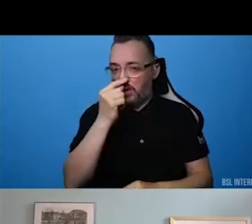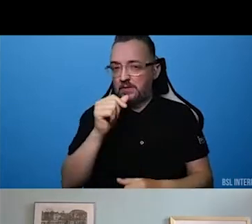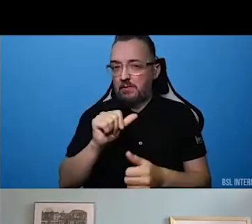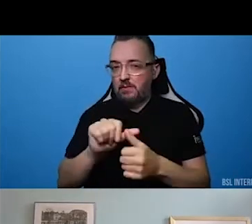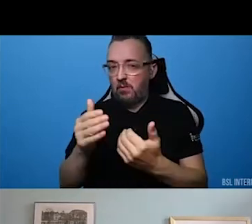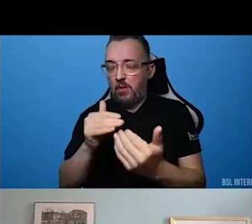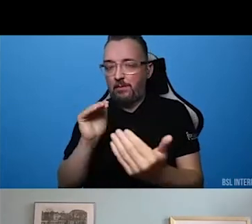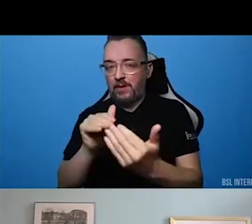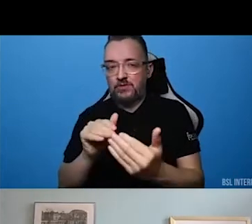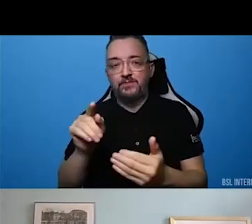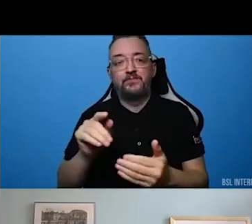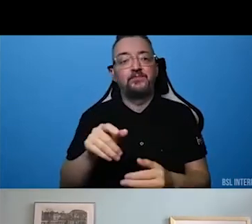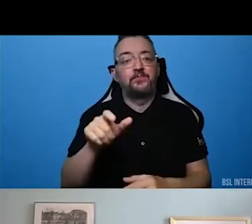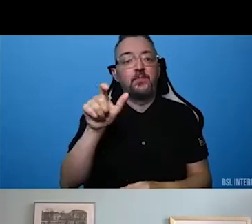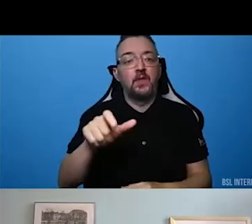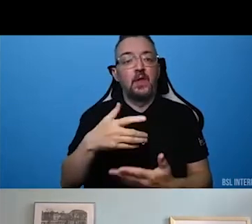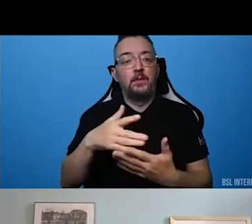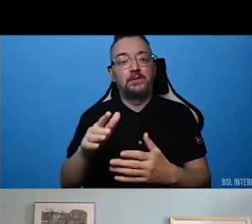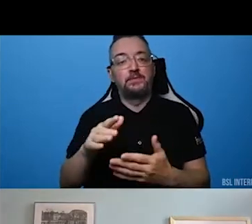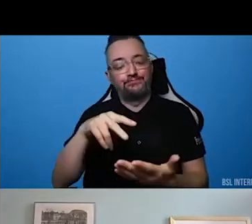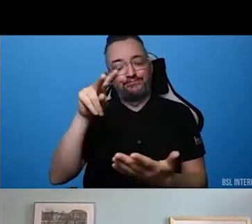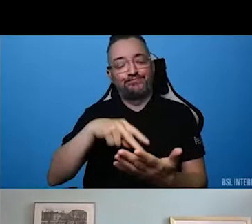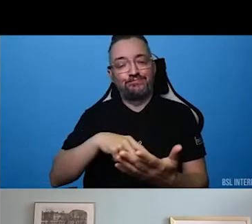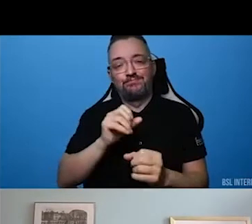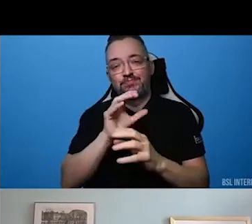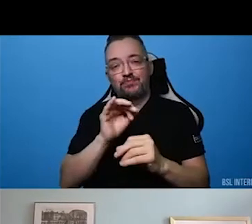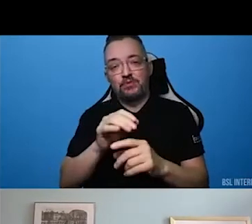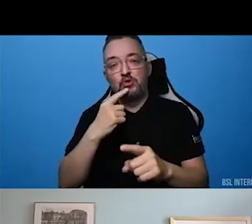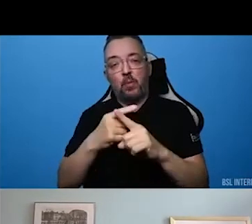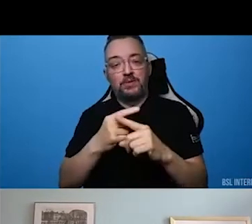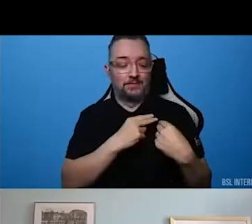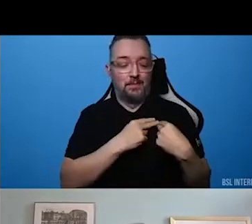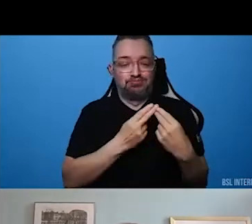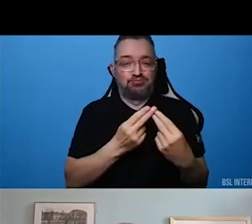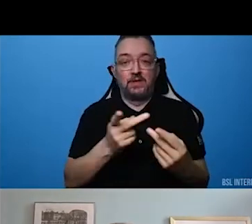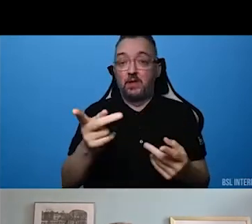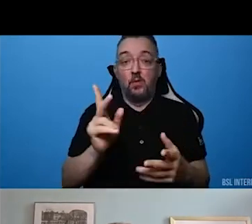So Holland Pick gave a Freudian reading of 'disavowal' saying that disavowal is the refusal to avow,